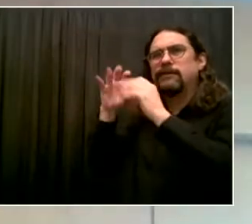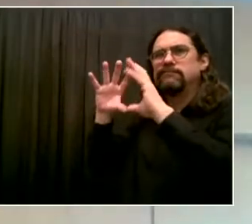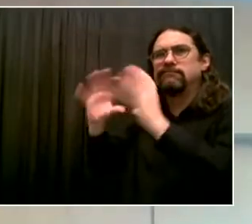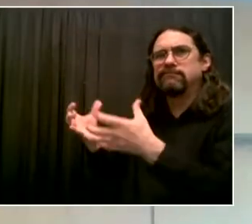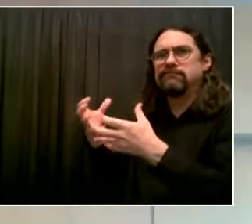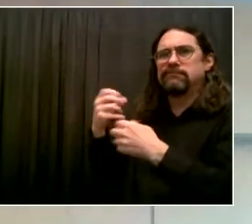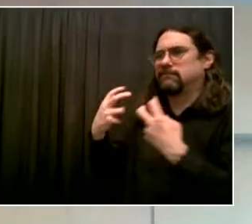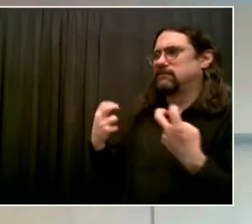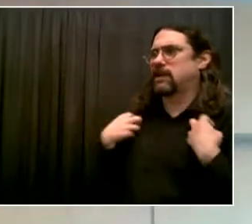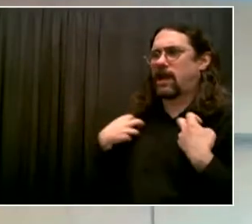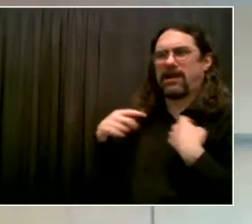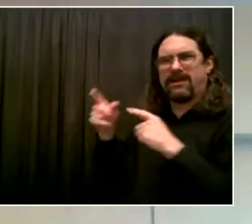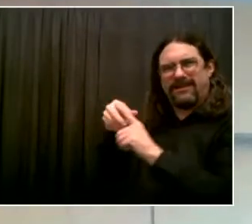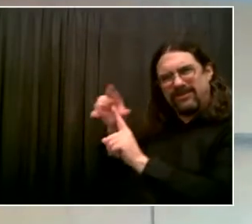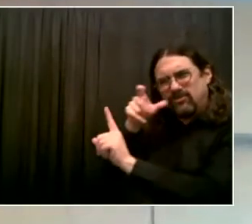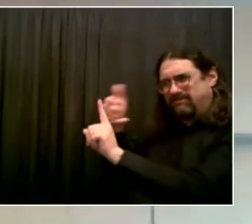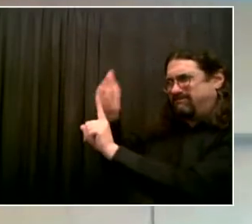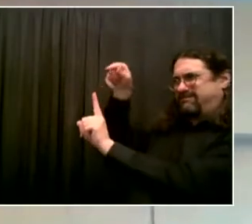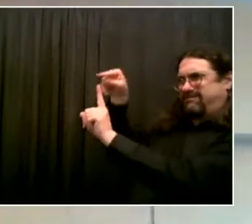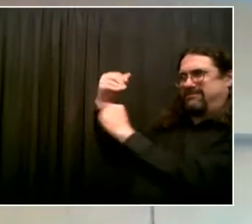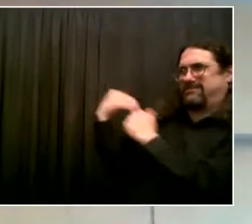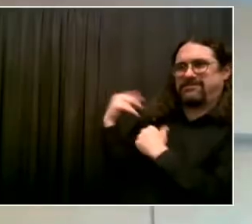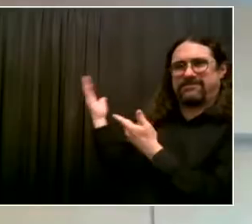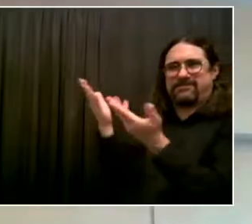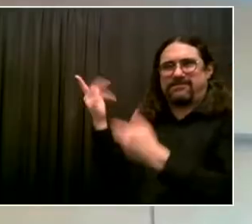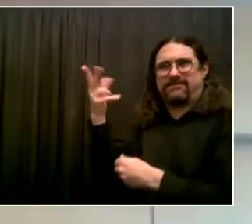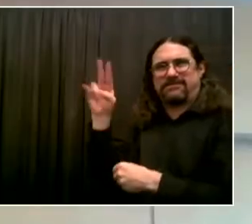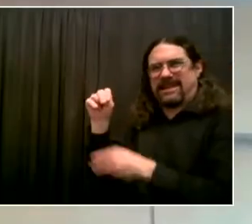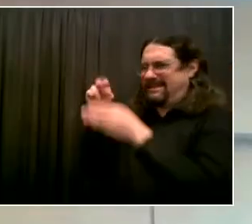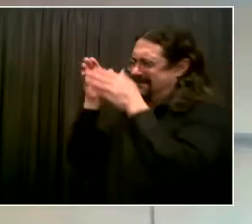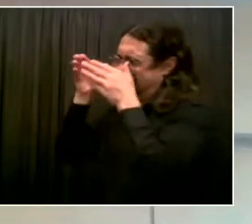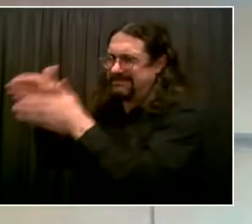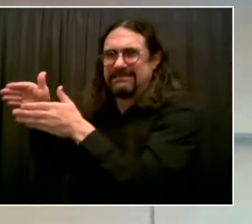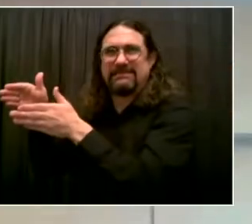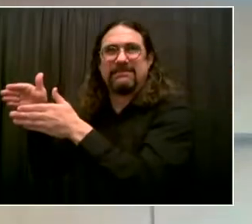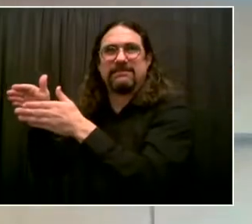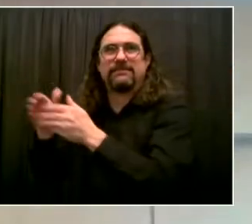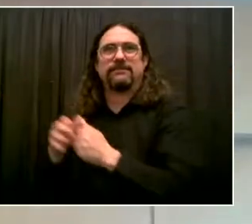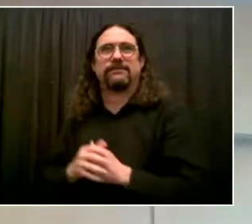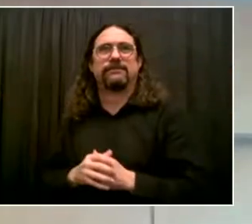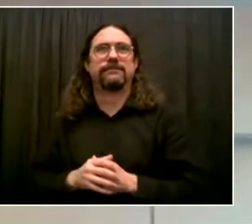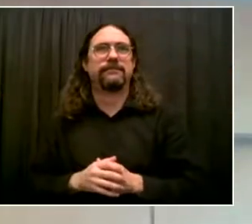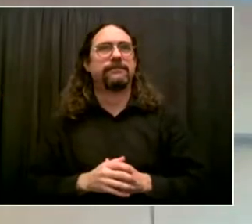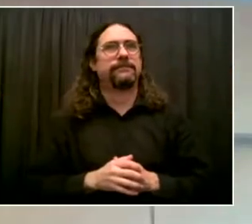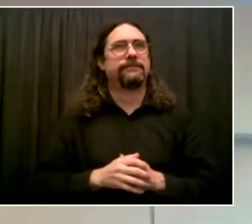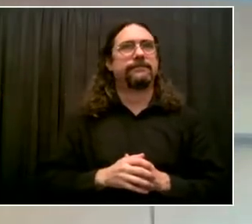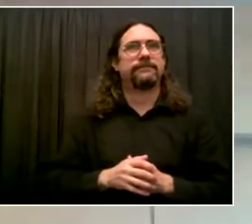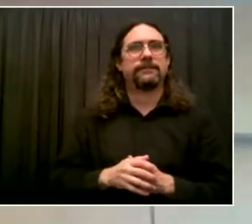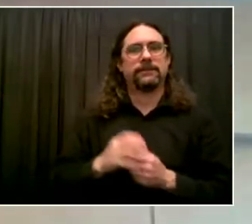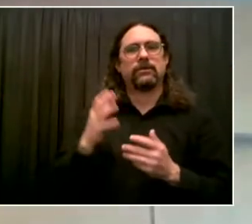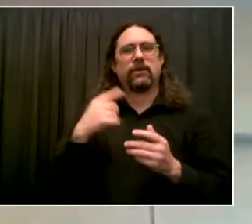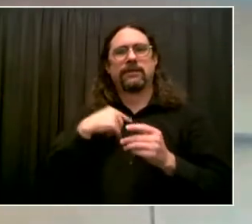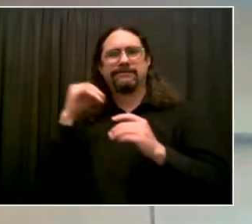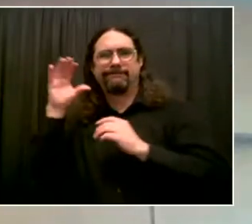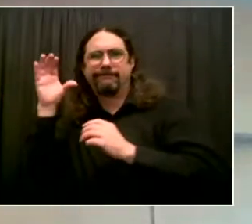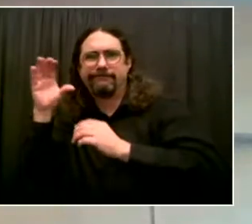THEY POSE A PUBLIC SAFETY RISK. WHAT WE NEED TO DO RIGHT NOW IS